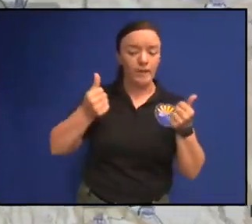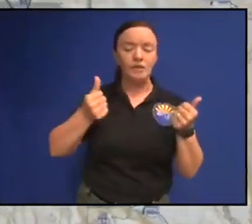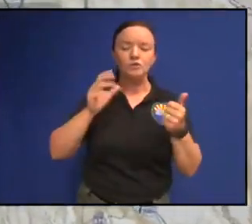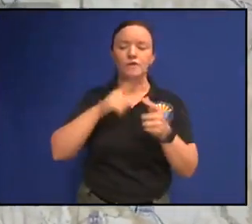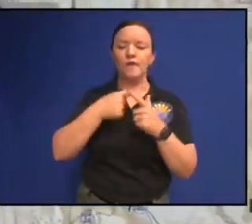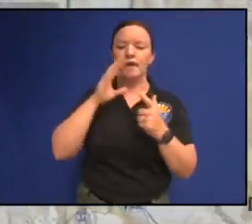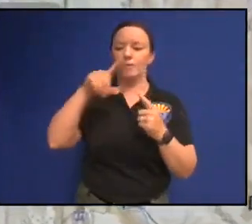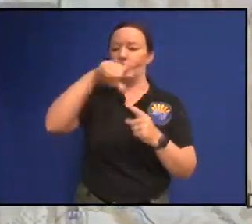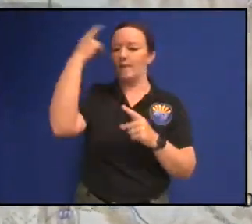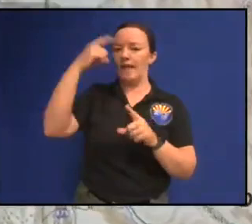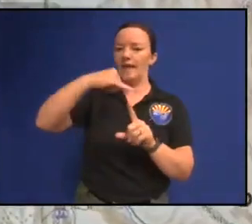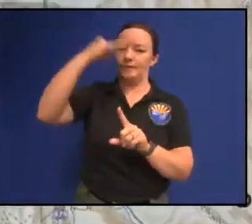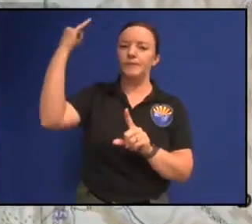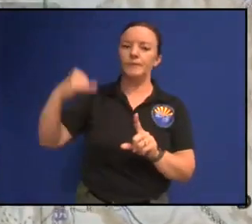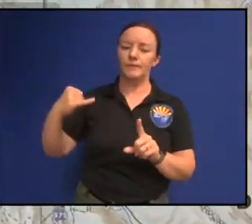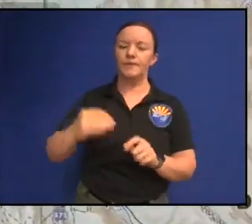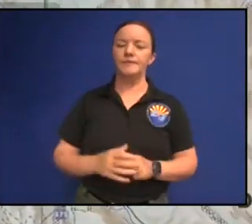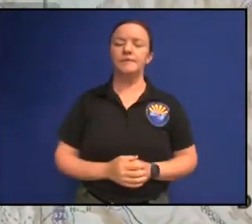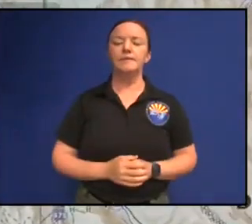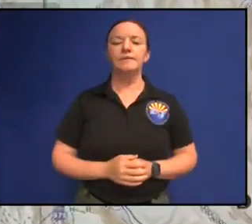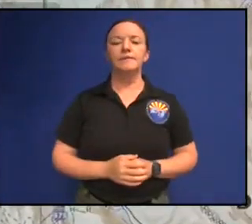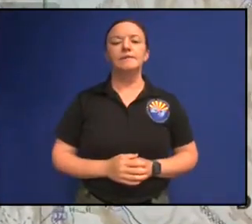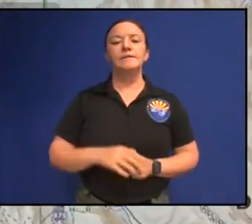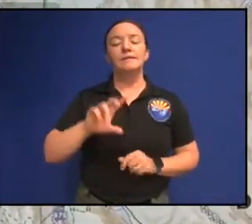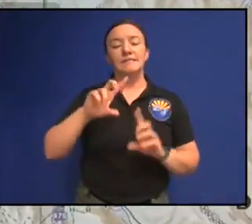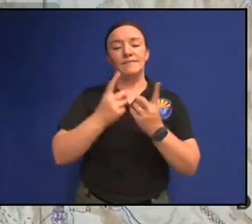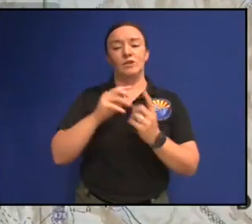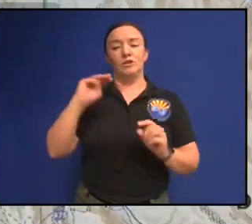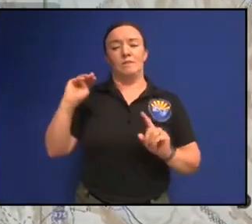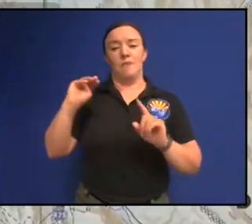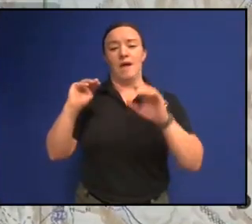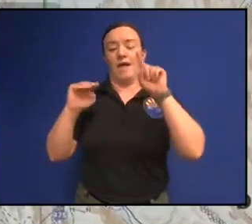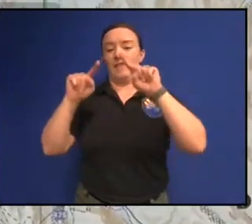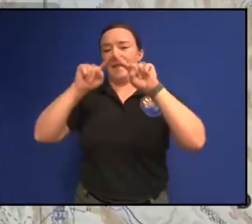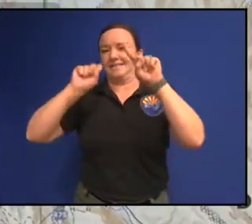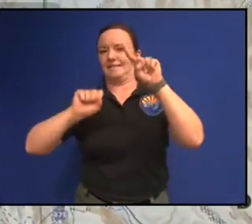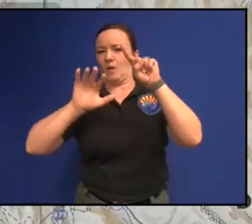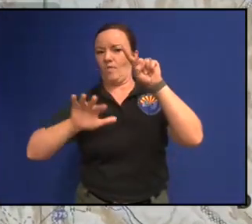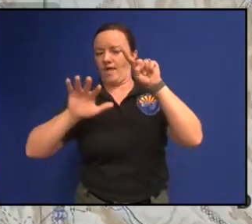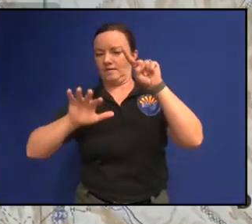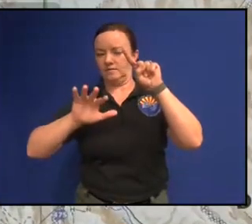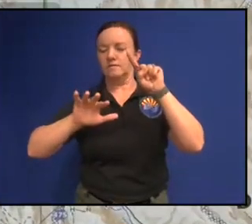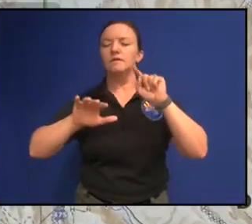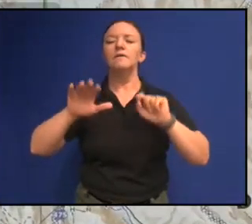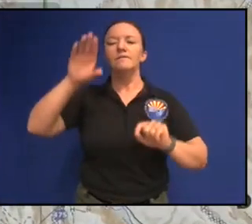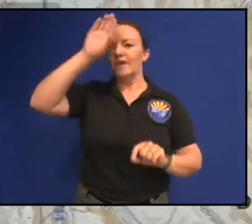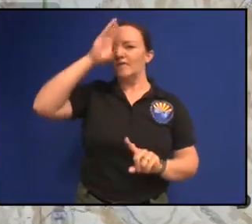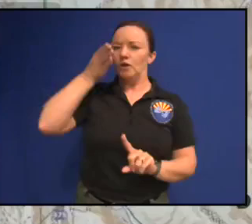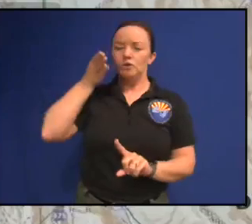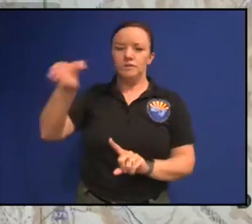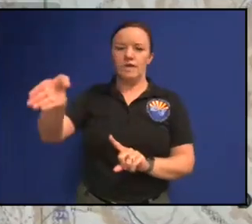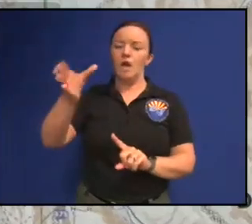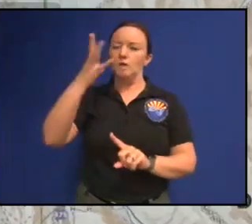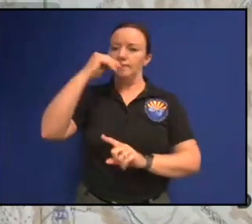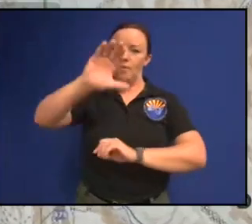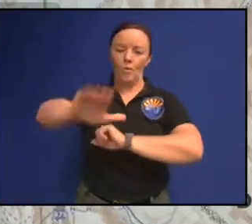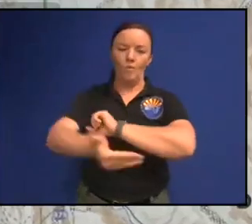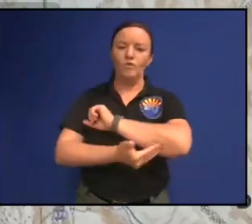WE HAVE HAD CREWS IN THERE. THEY HAVE BEEN SPENDING THE NIGHT AT THE TRAIL HEAD AT SERPENT LAKE AND